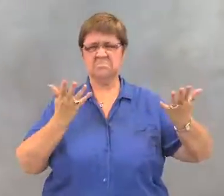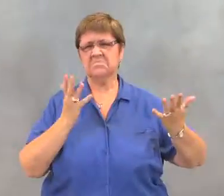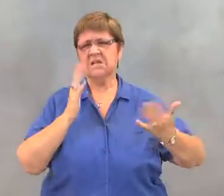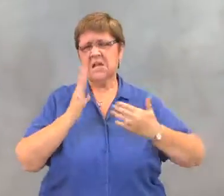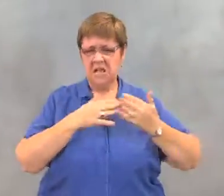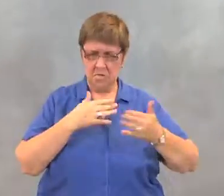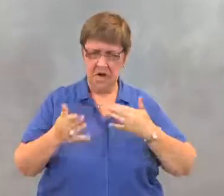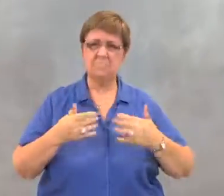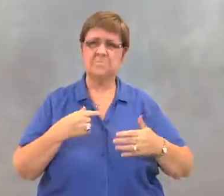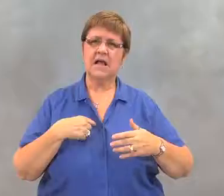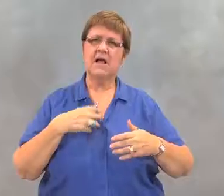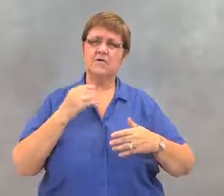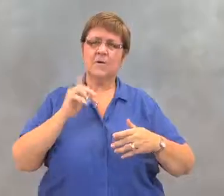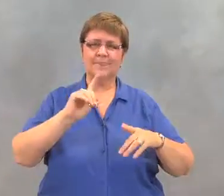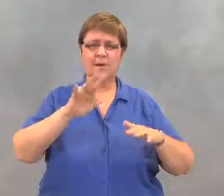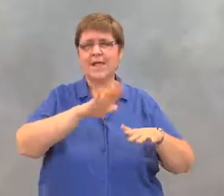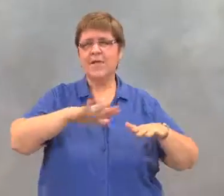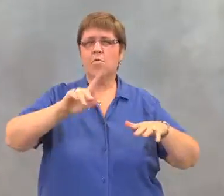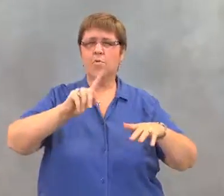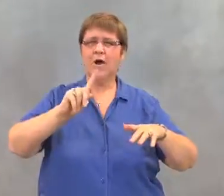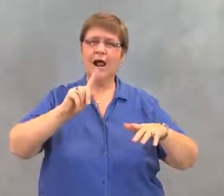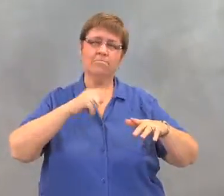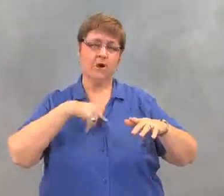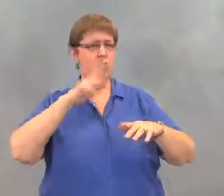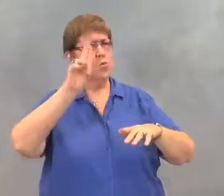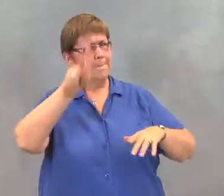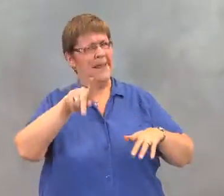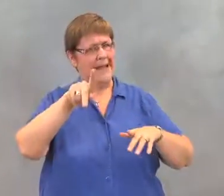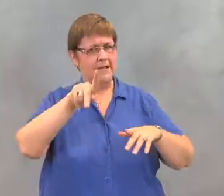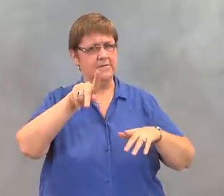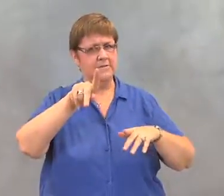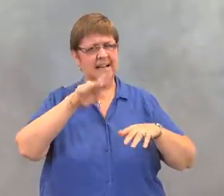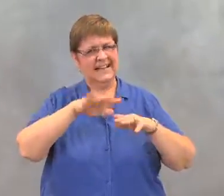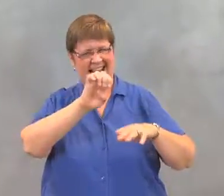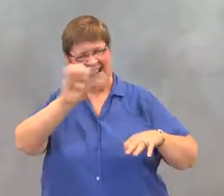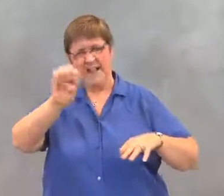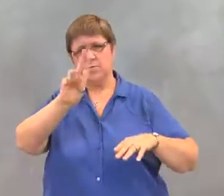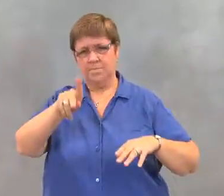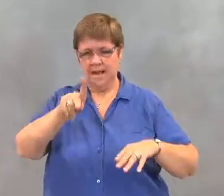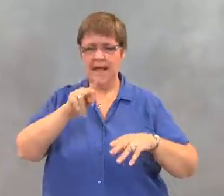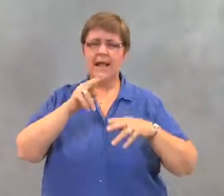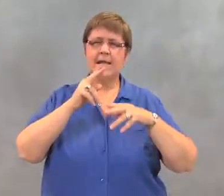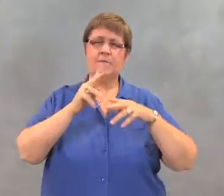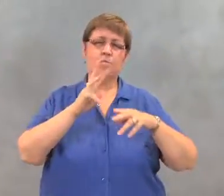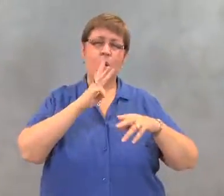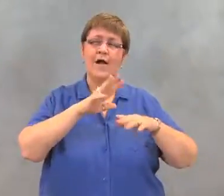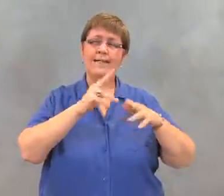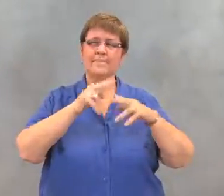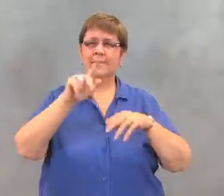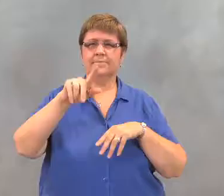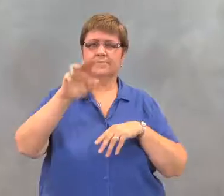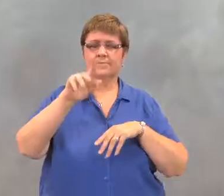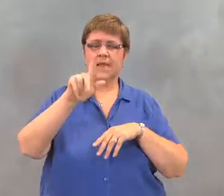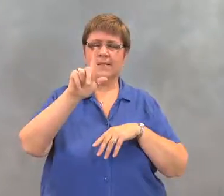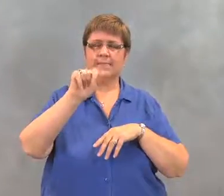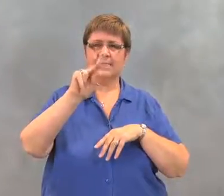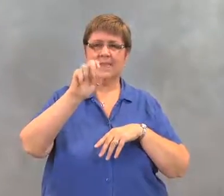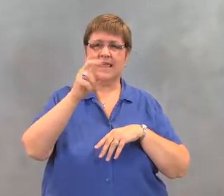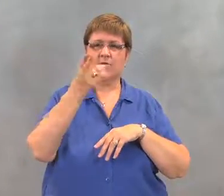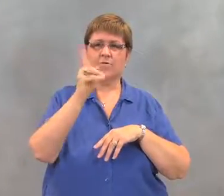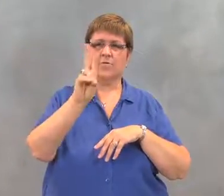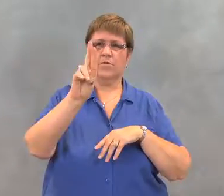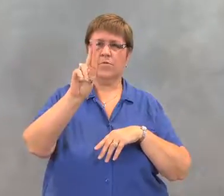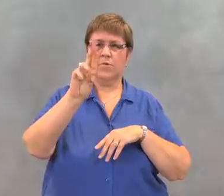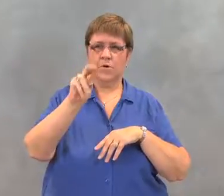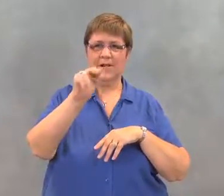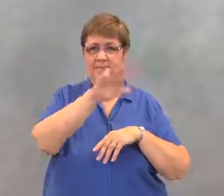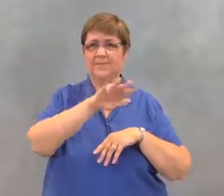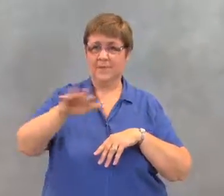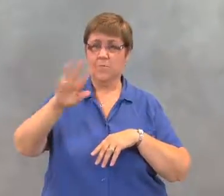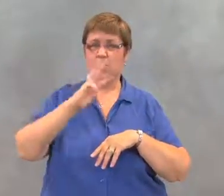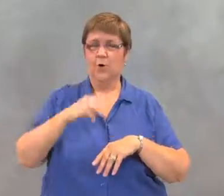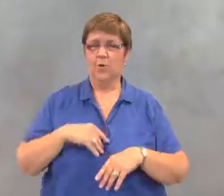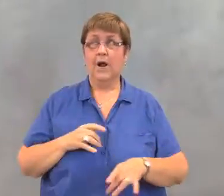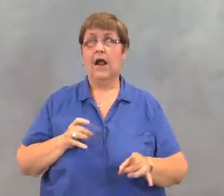This was in the UP (Upper Peninsula), where we went.